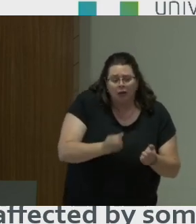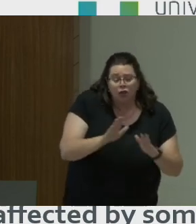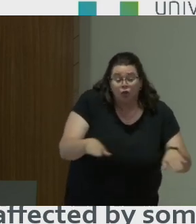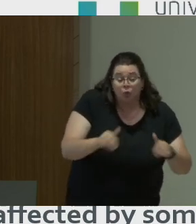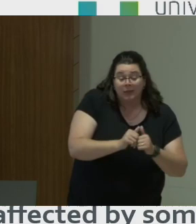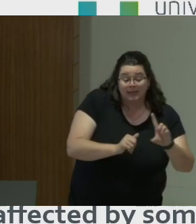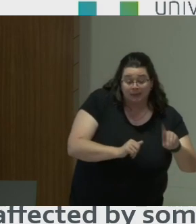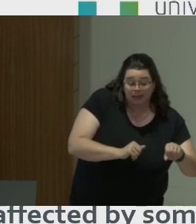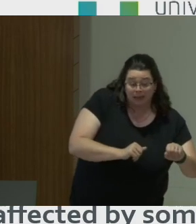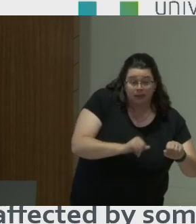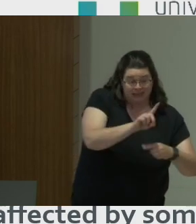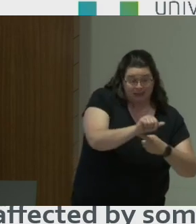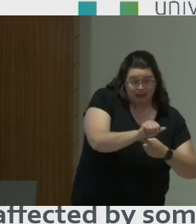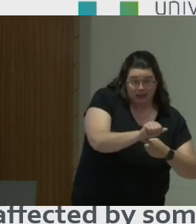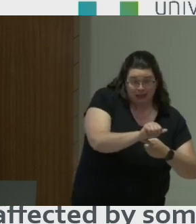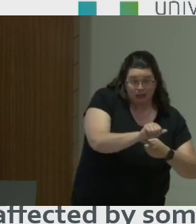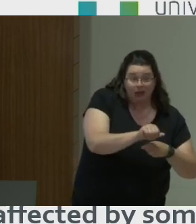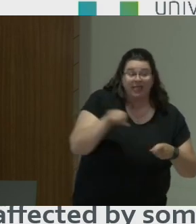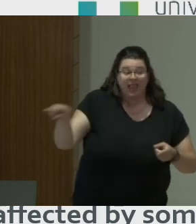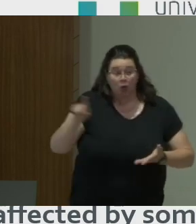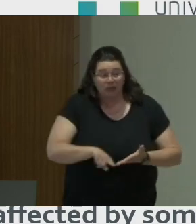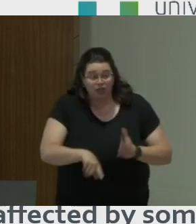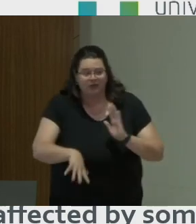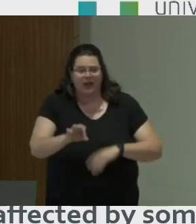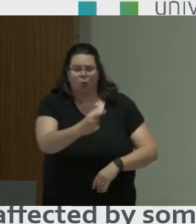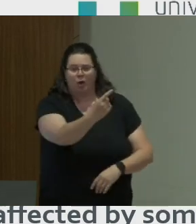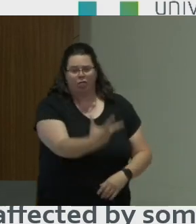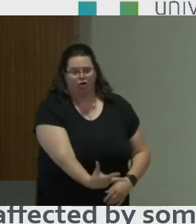About a third had experience of abuse and